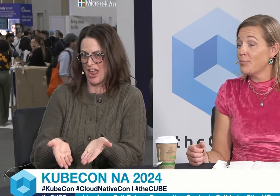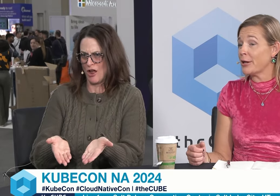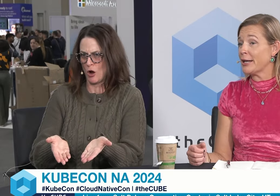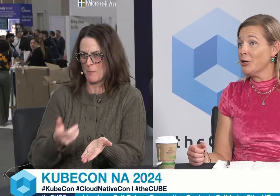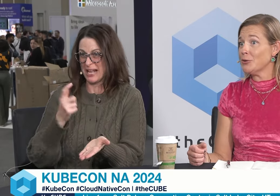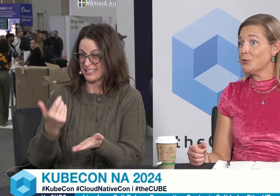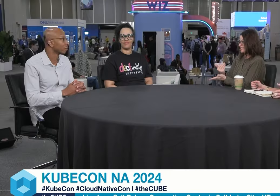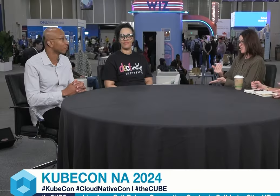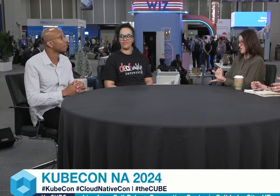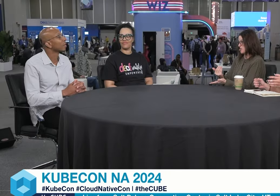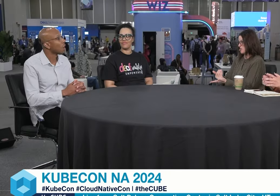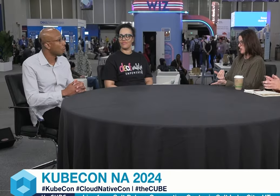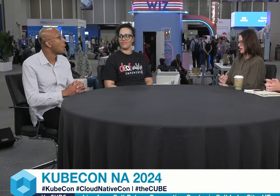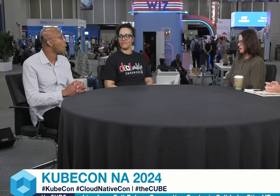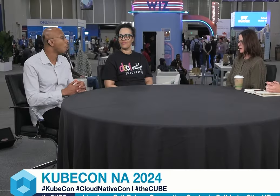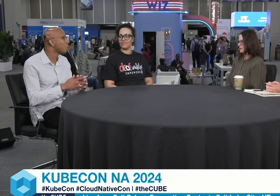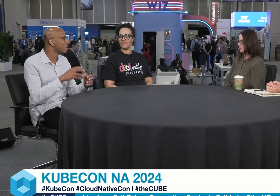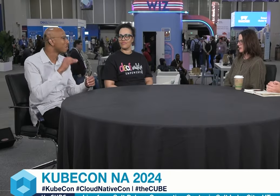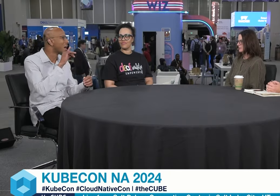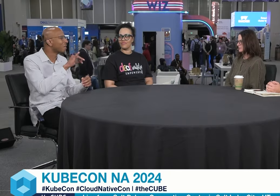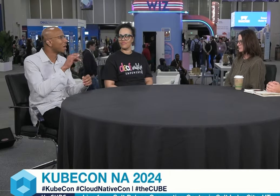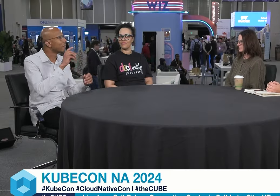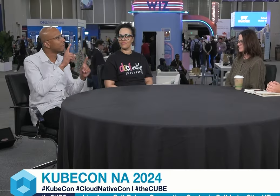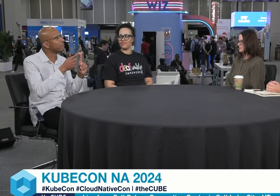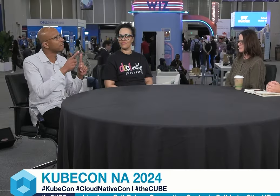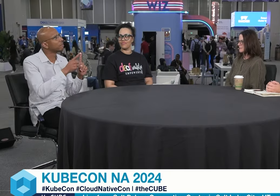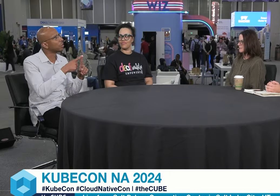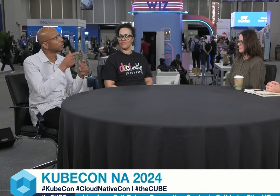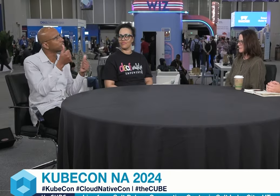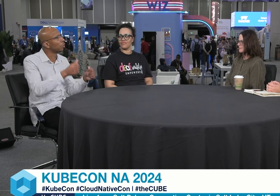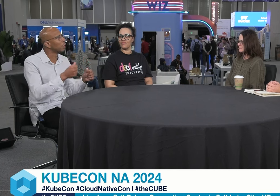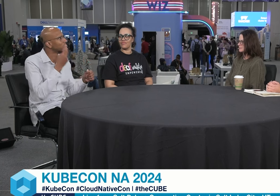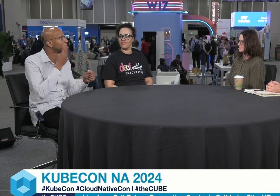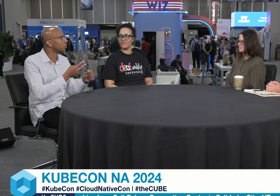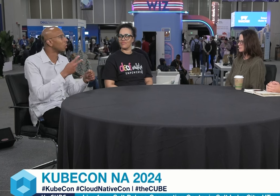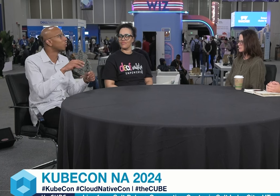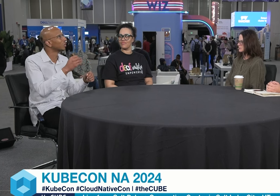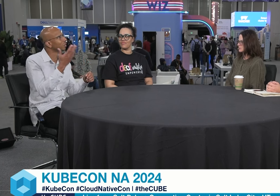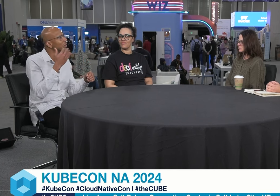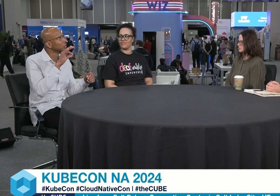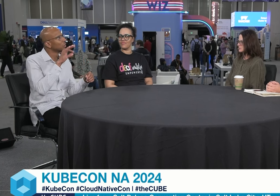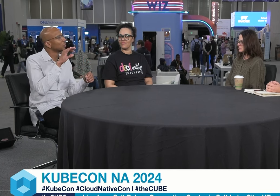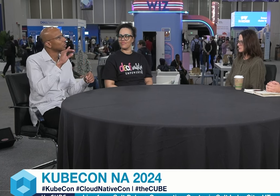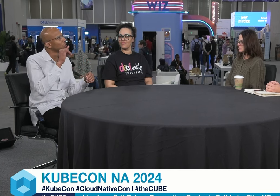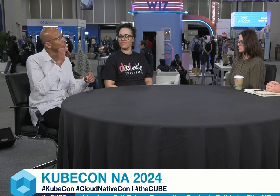Because it's all pretty new. I think the first post I